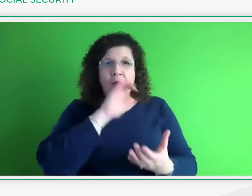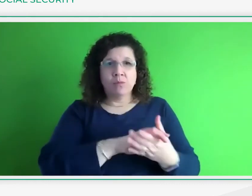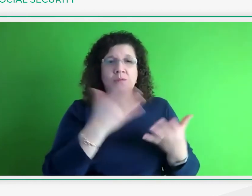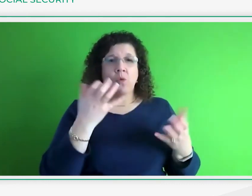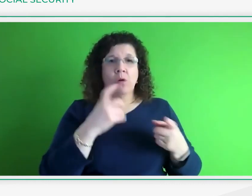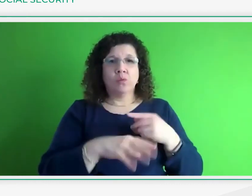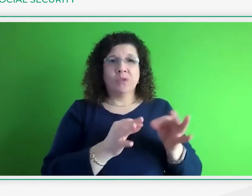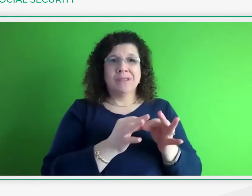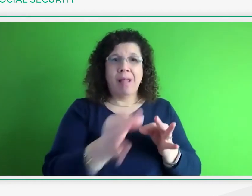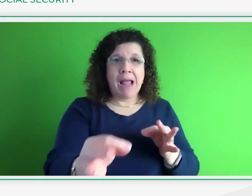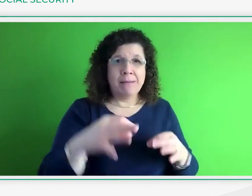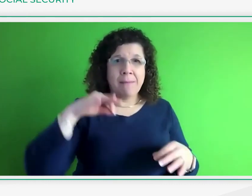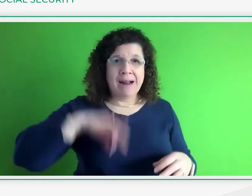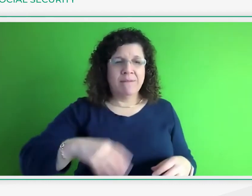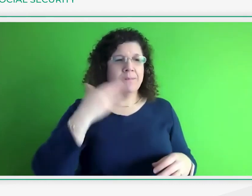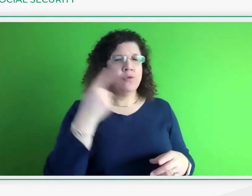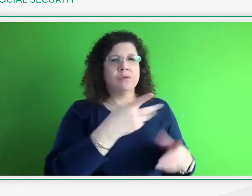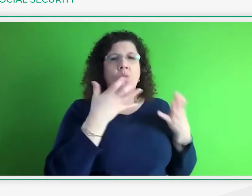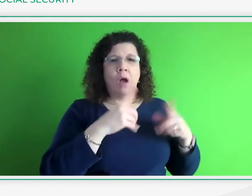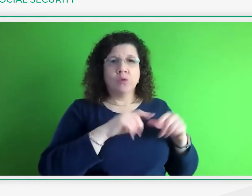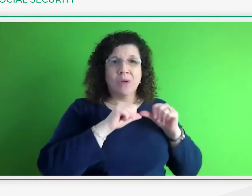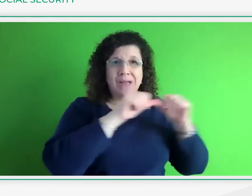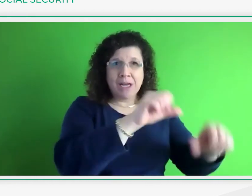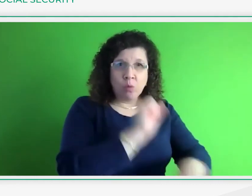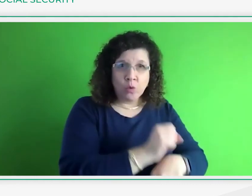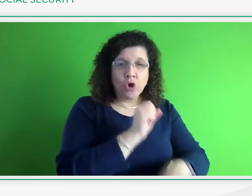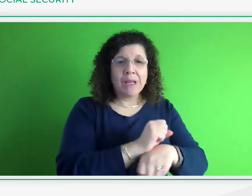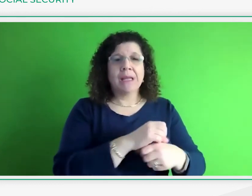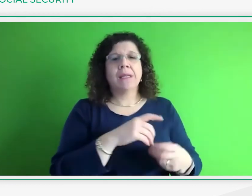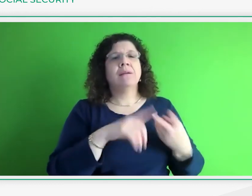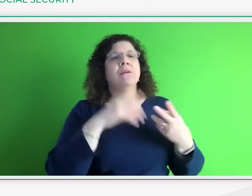The other is your spouse – if they want to delay receiving benefits.